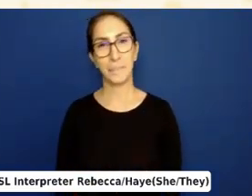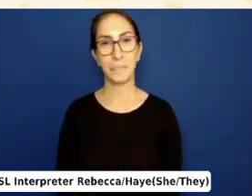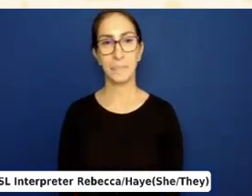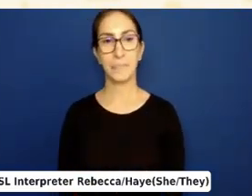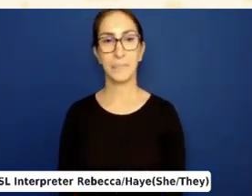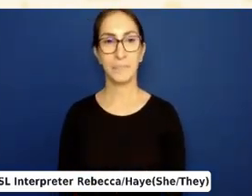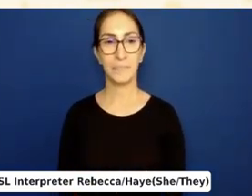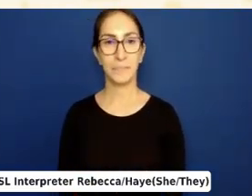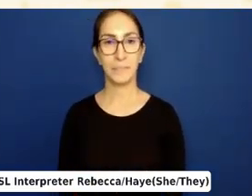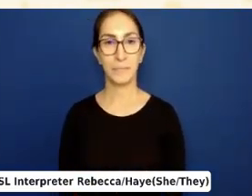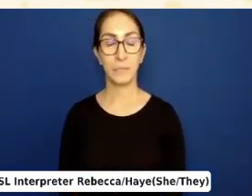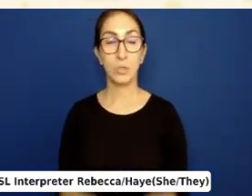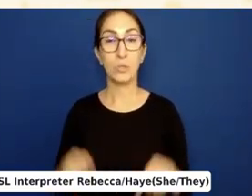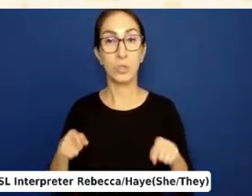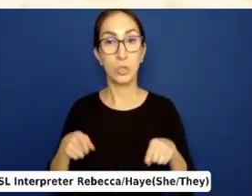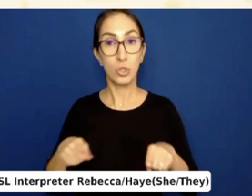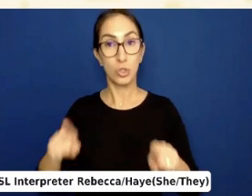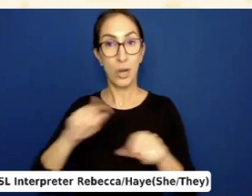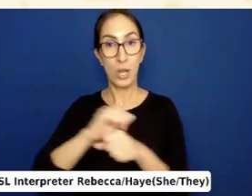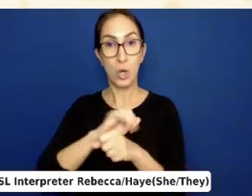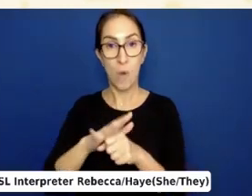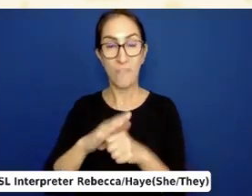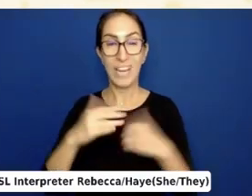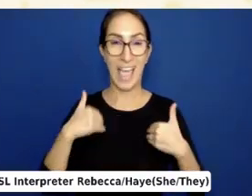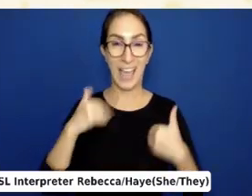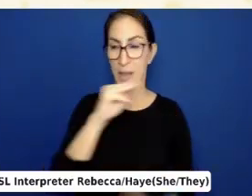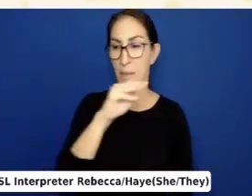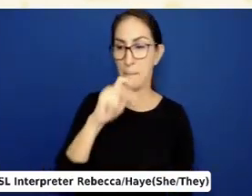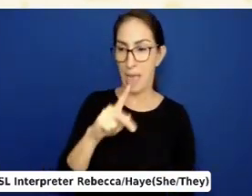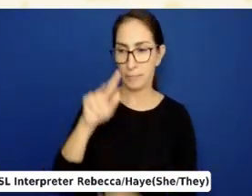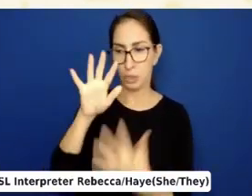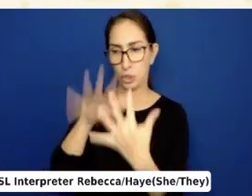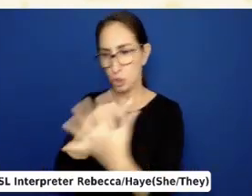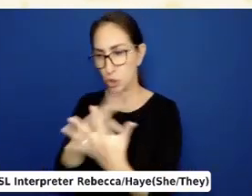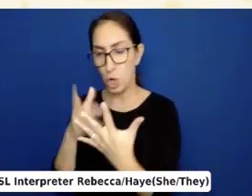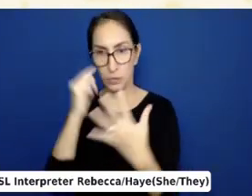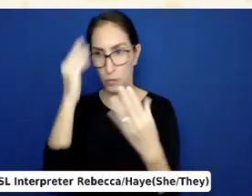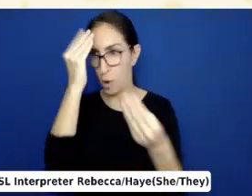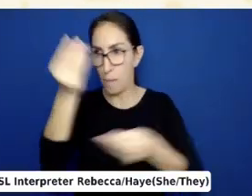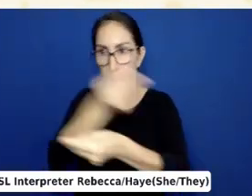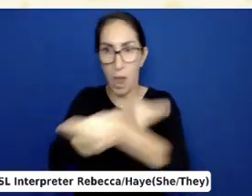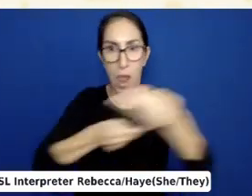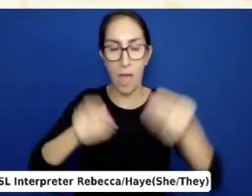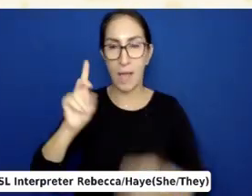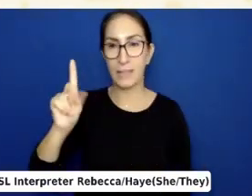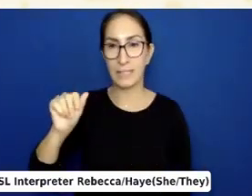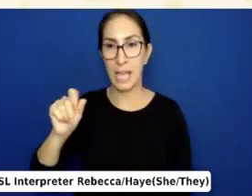During COVID, we had maps and charts for tracking and sharing data. Our approach was to hide the maps from keyboard users